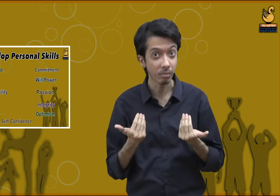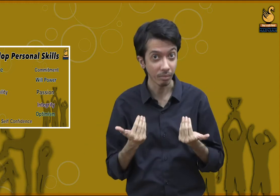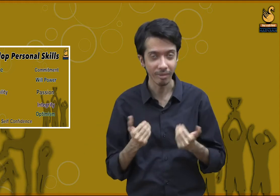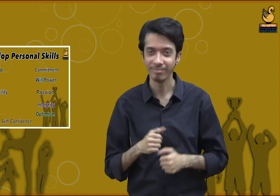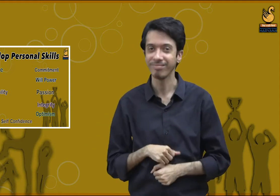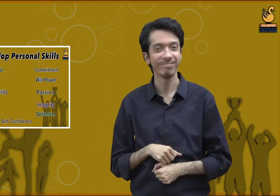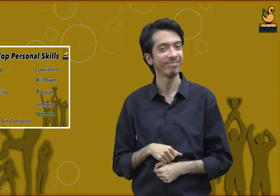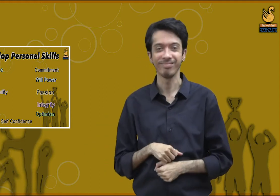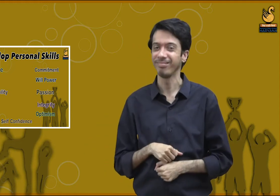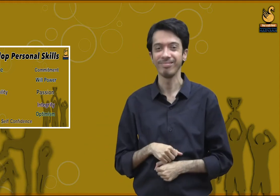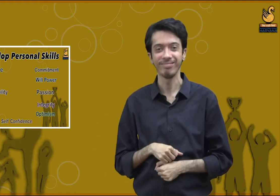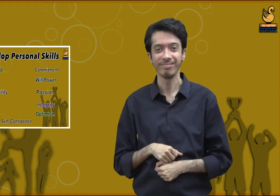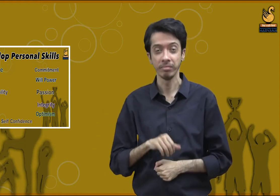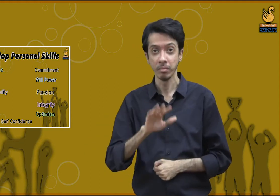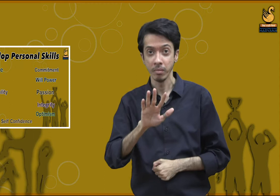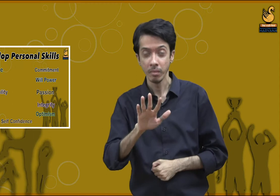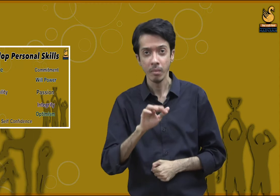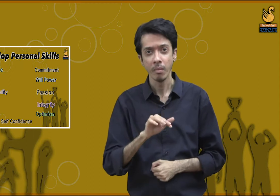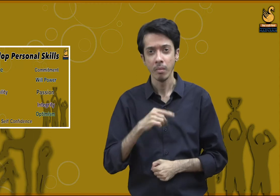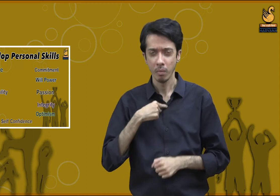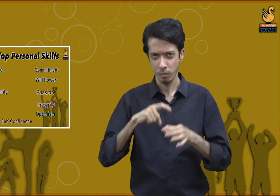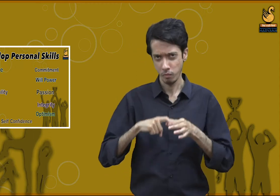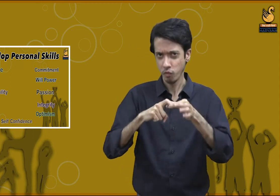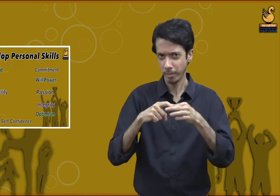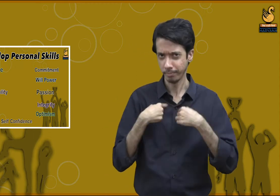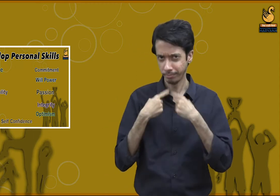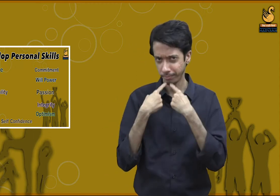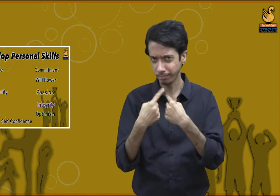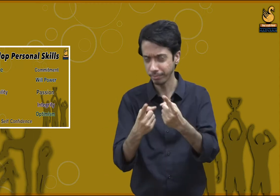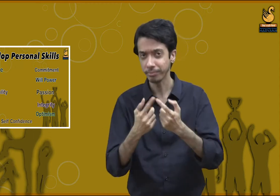No Let me ask you a question.